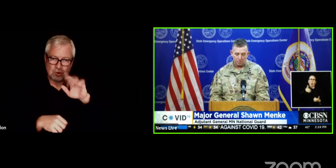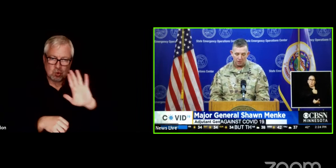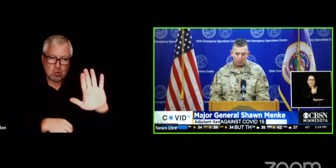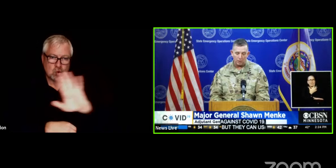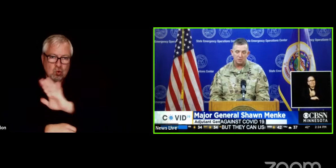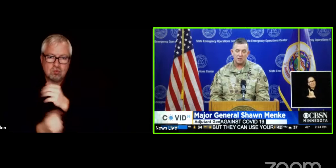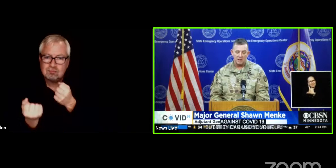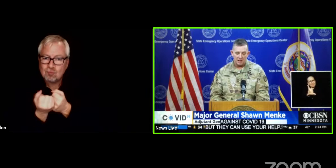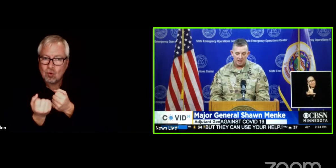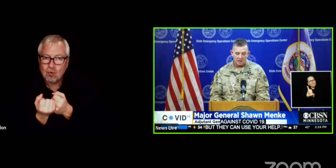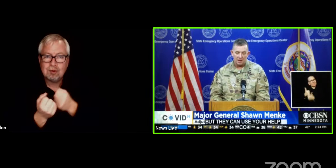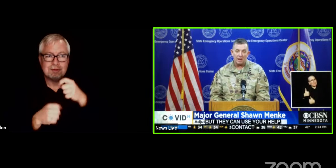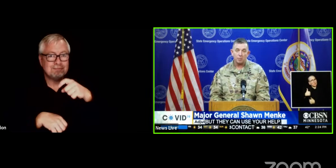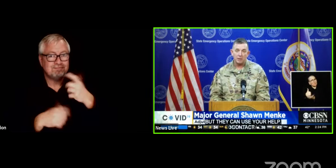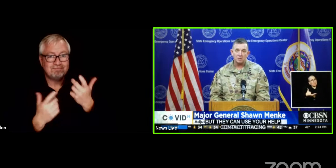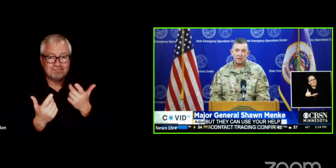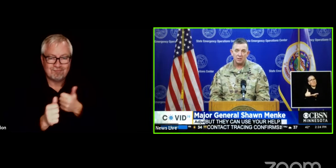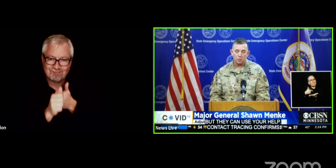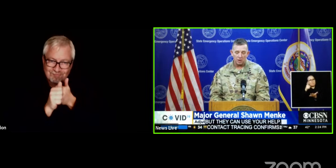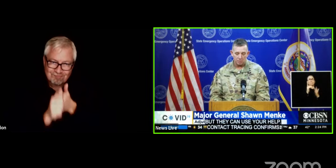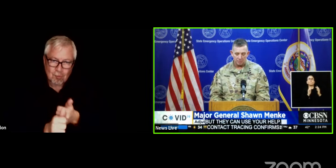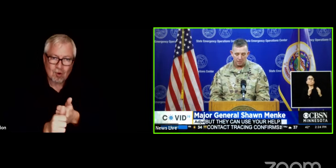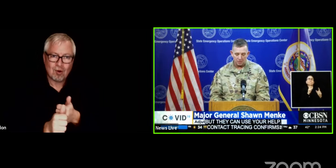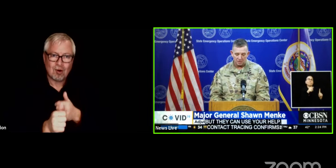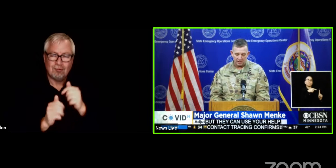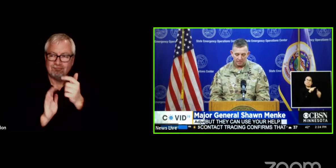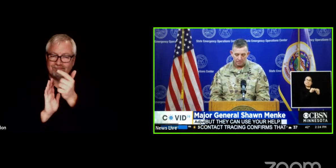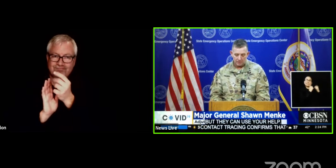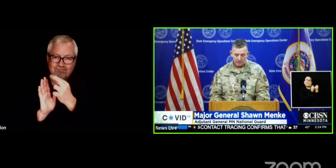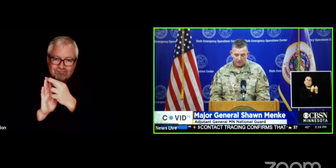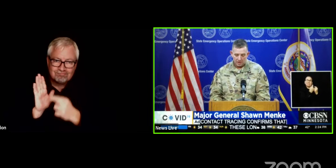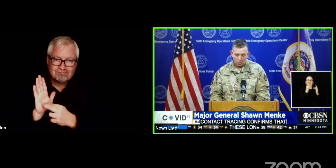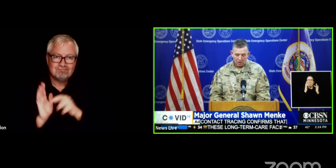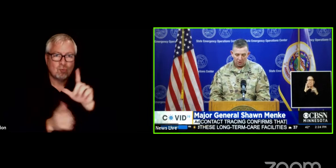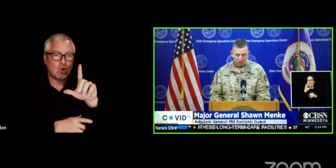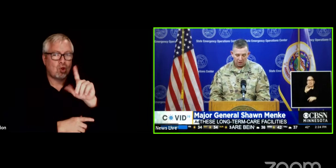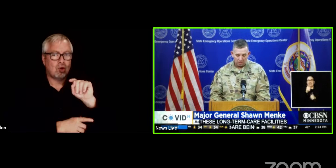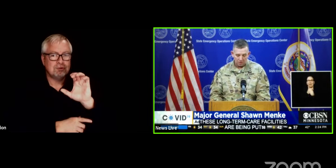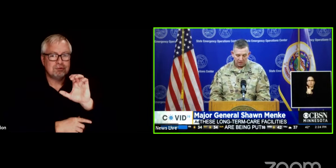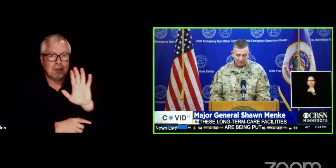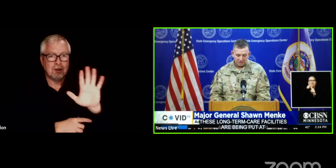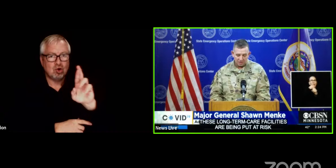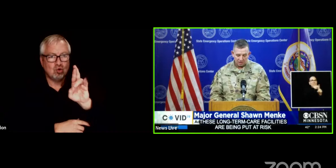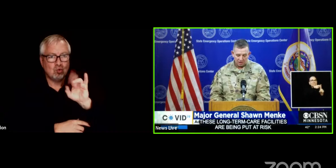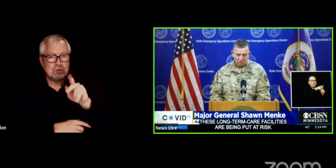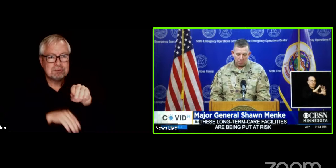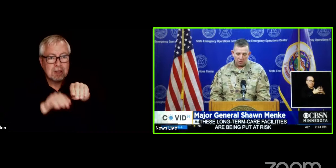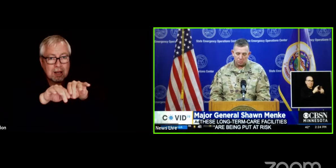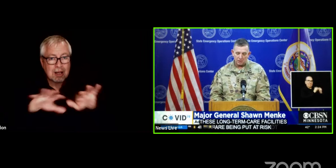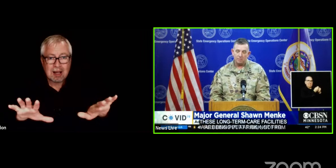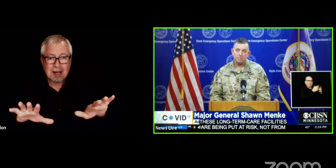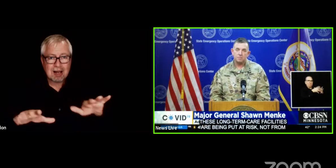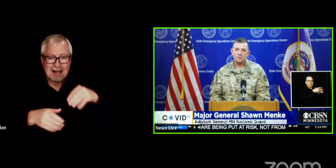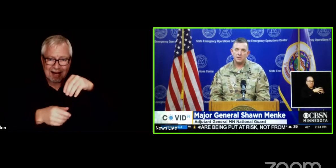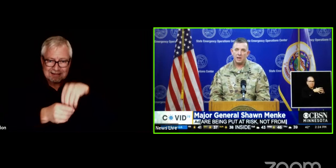PUT AT RISK NOT FROM INSIDE THEIR WALLS BUT FROM OUTSIDE. WE NEED YOUR HELP TO LESSEN THE COMMUNITY SPREAD AND